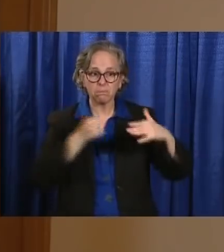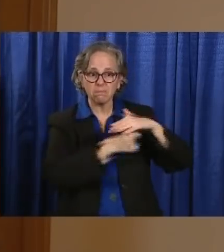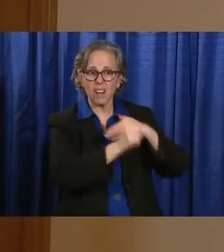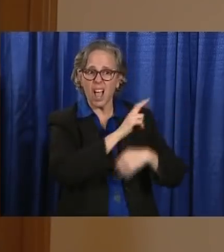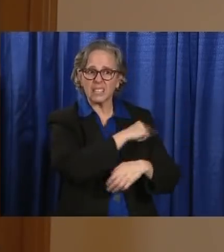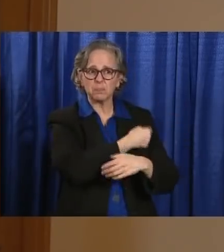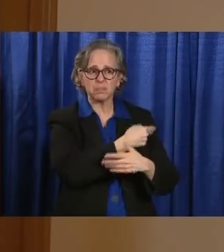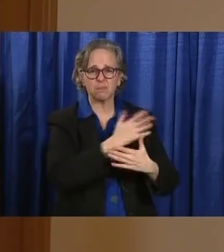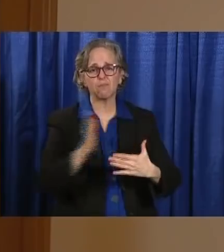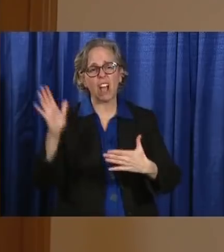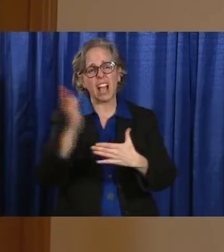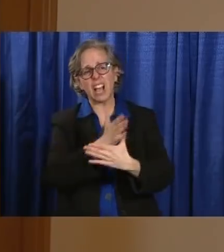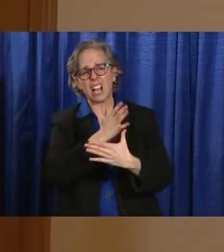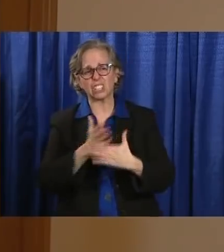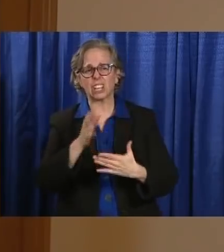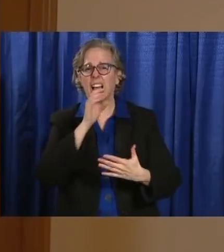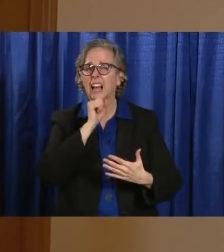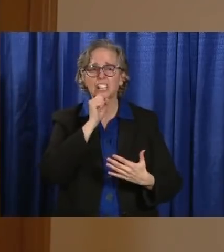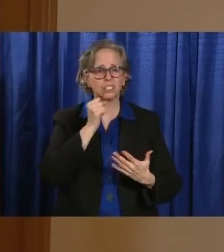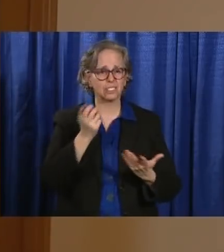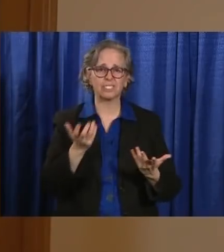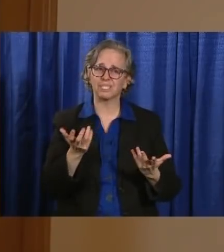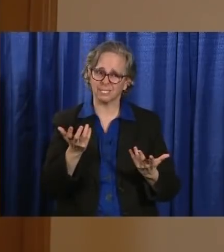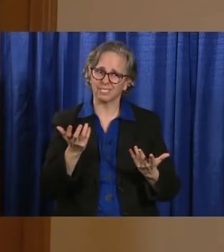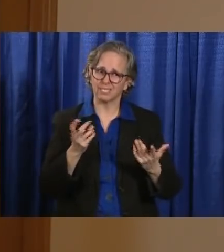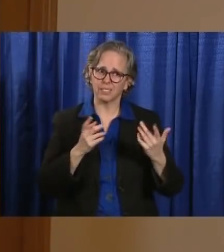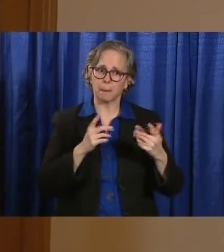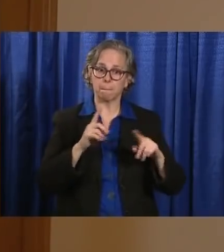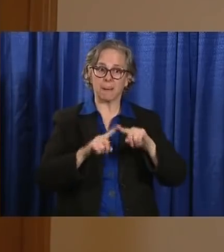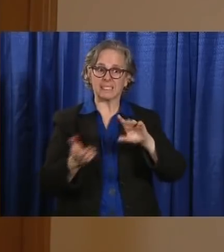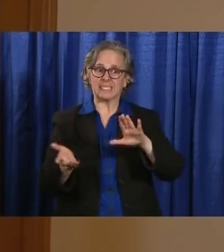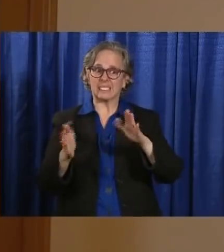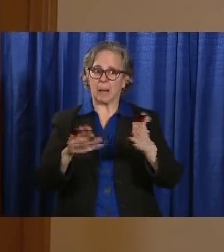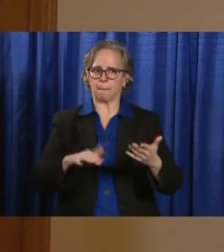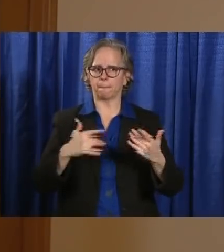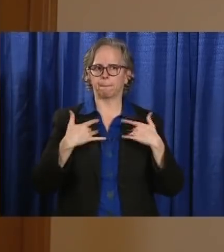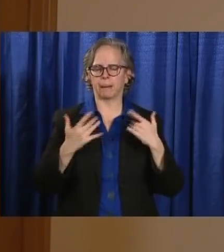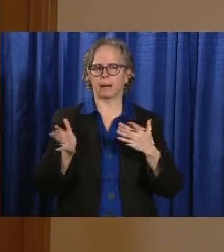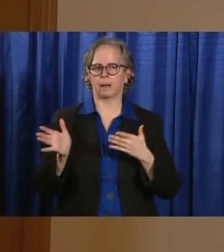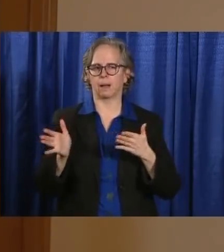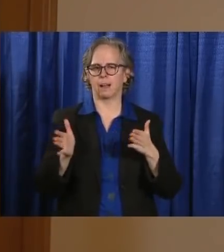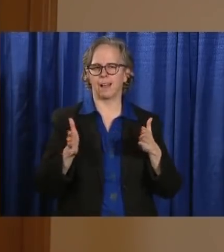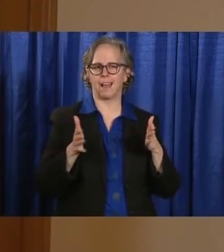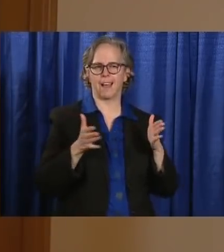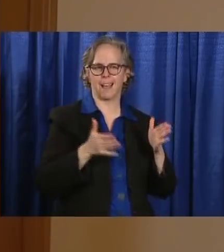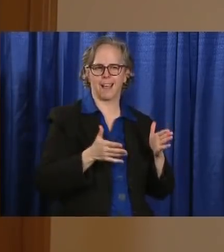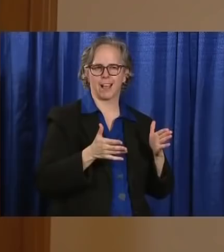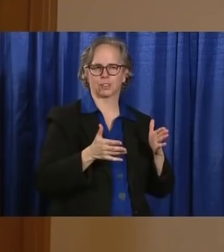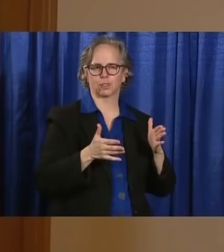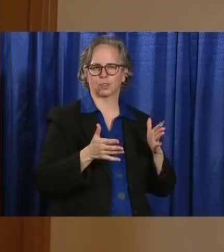MOST VULNERABLE. OF THOSE HOSPITALIZED, IT IS REALLY GOING ACROSS ALL AGES.